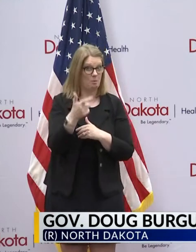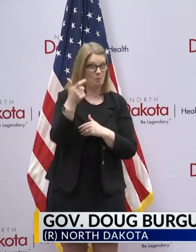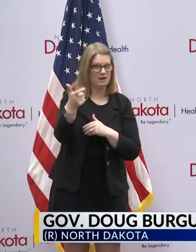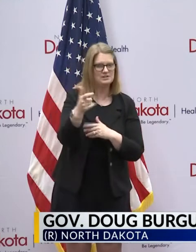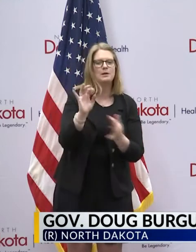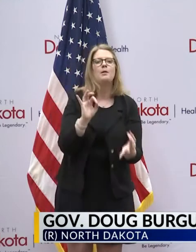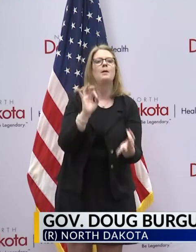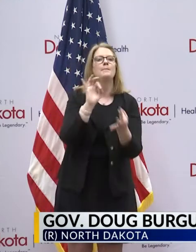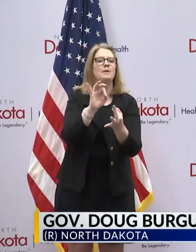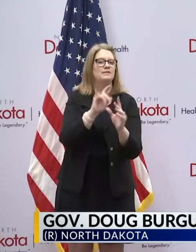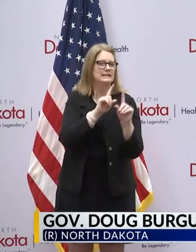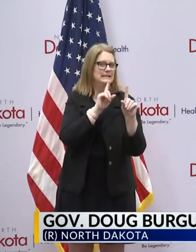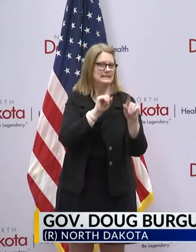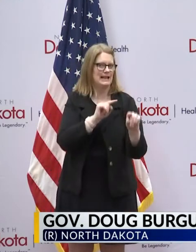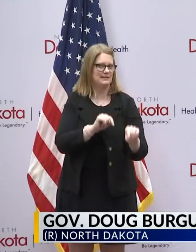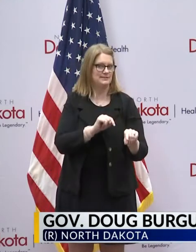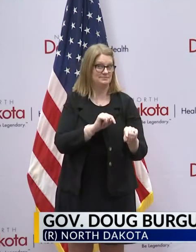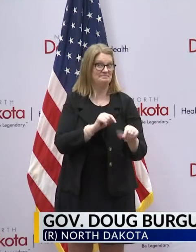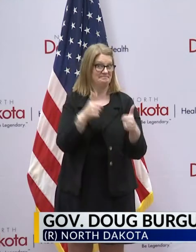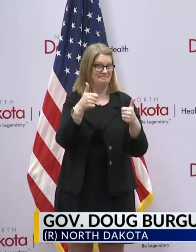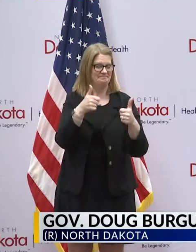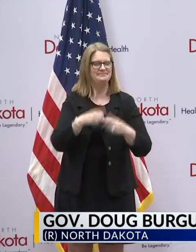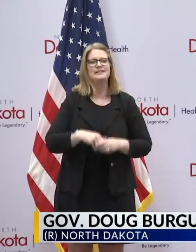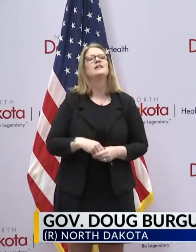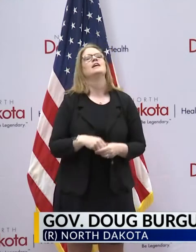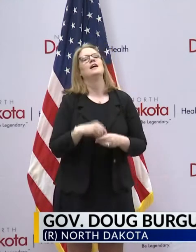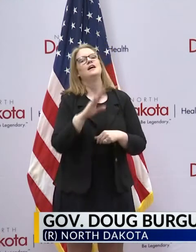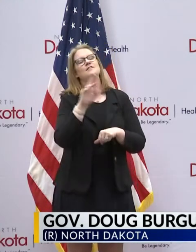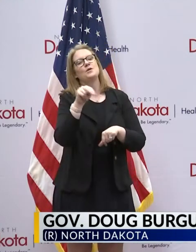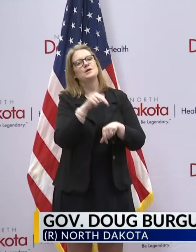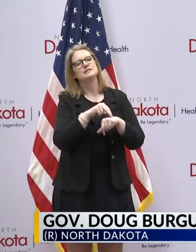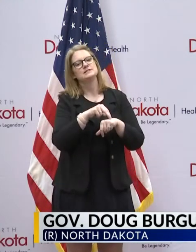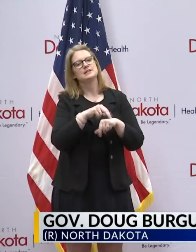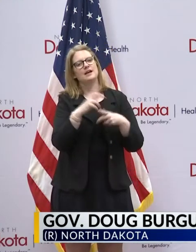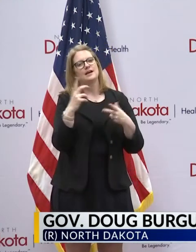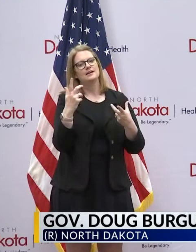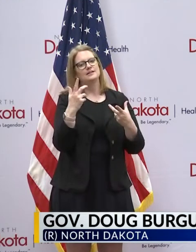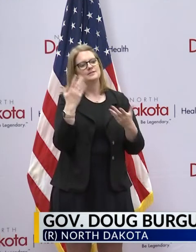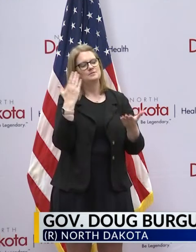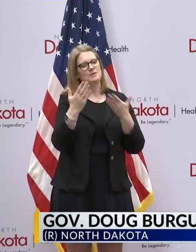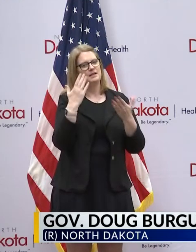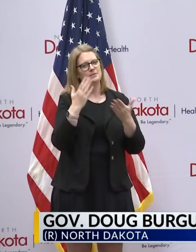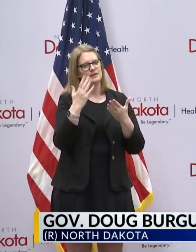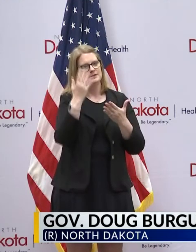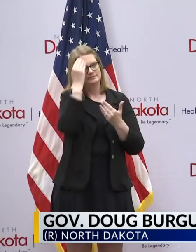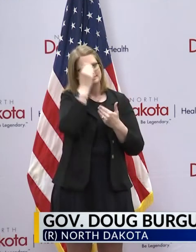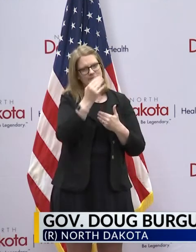SOME OF THE PEOPLE IN THE ROOM AND ON LINE HAVE HAD PERFECT ATTENDANCE, SO I WANT TO THANK